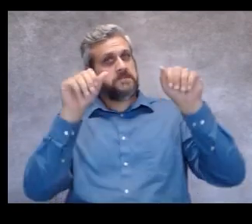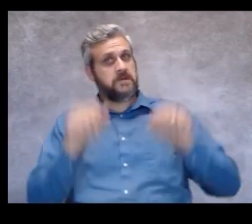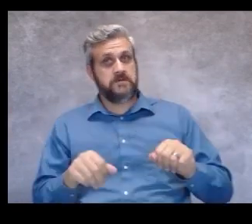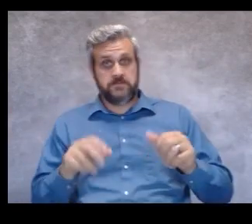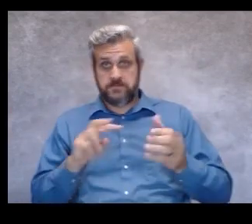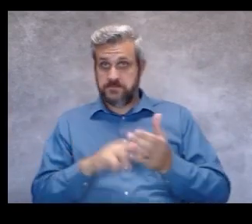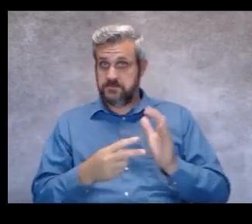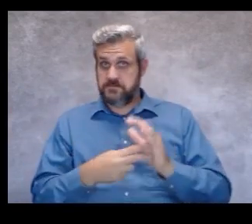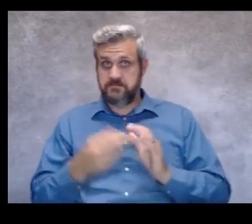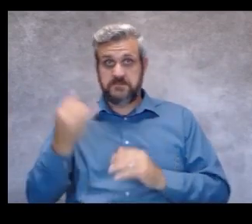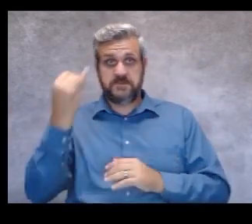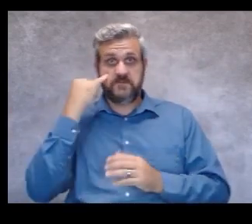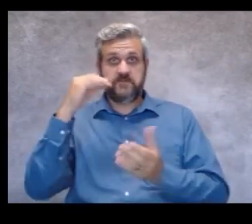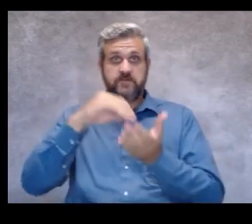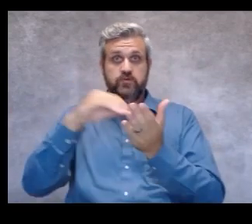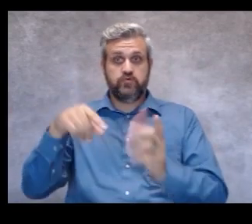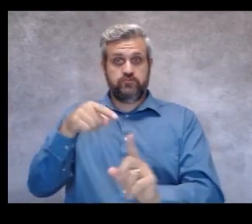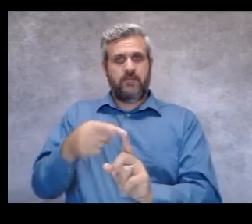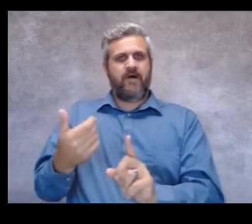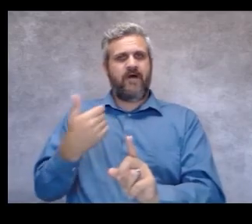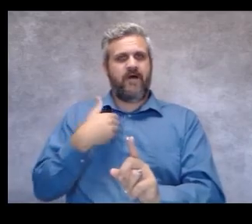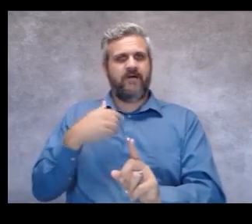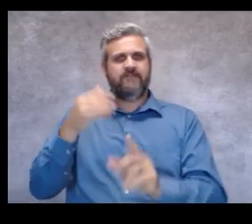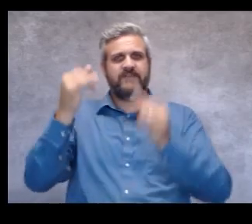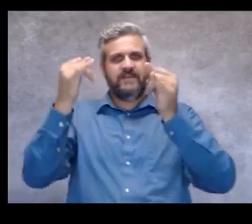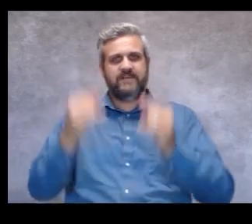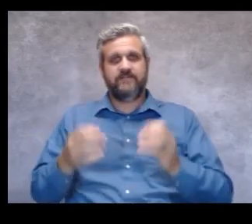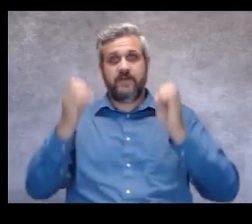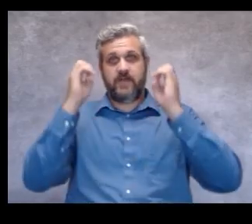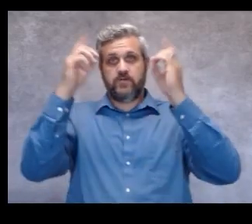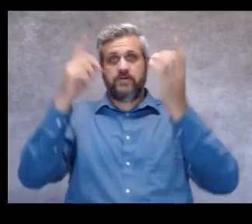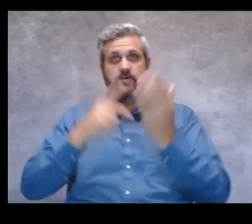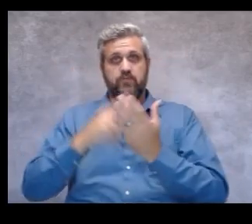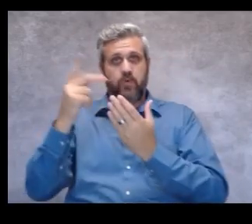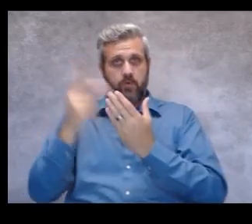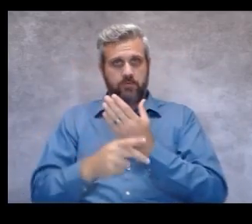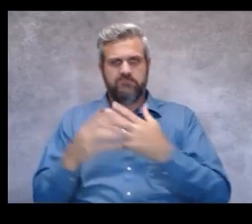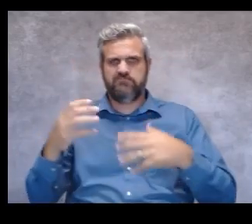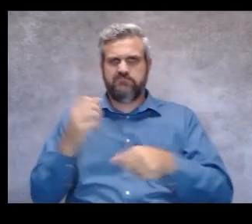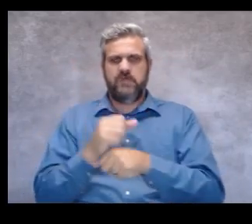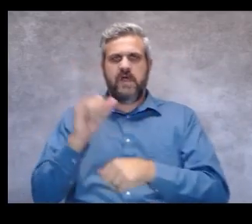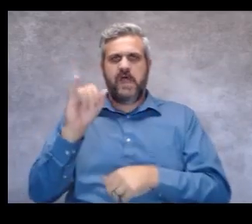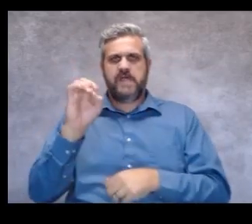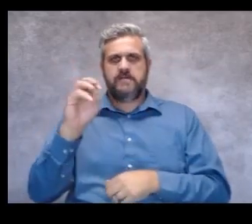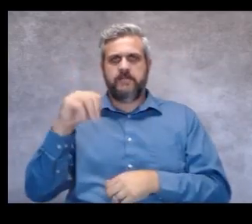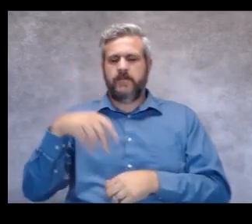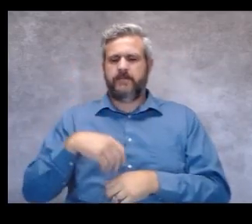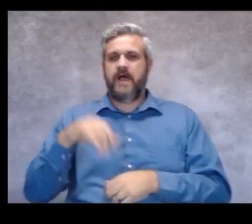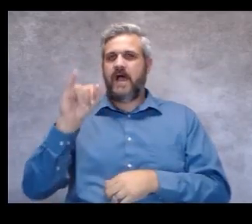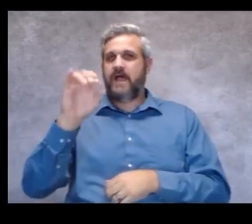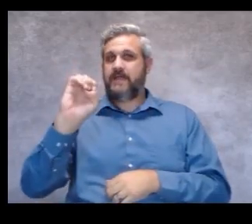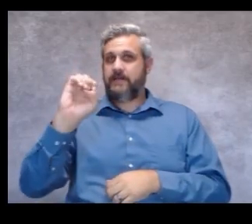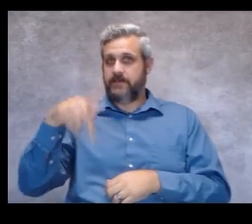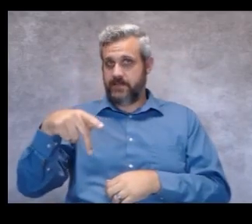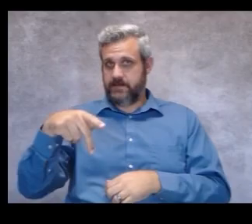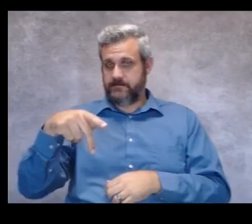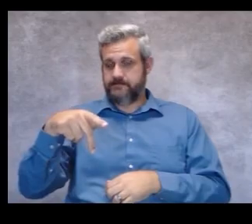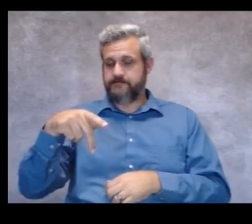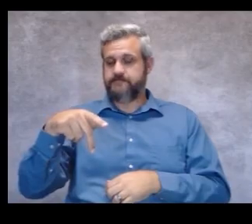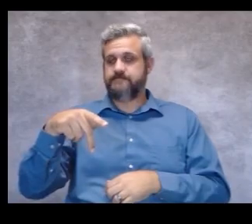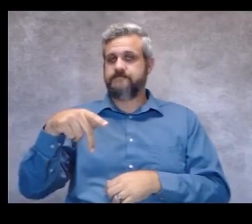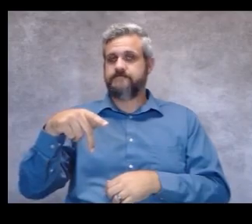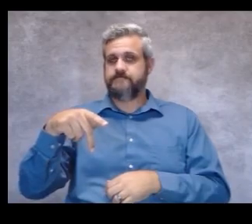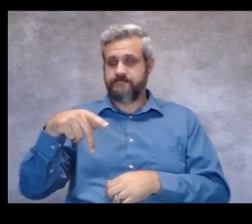if a student has an individual education program or IMP IEP